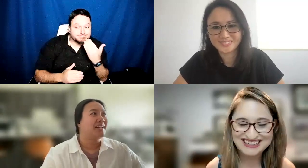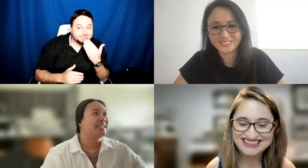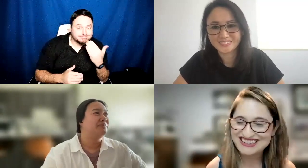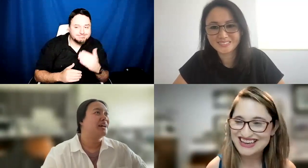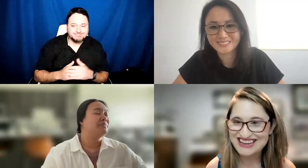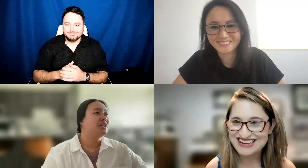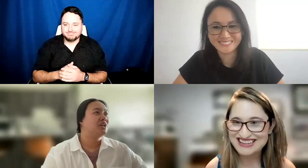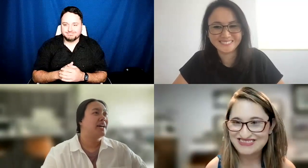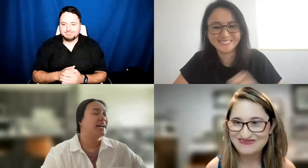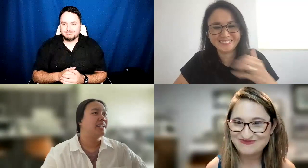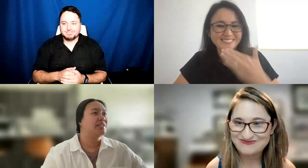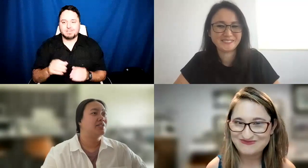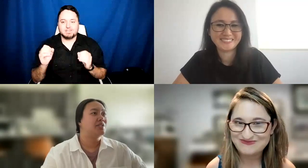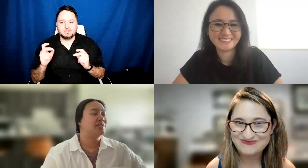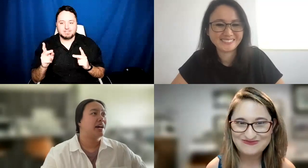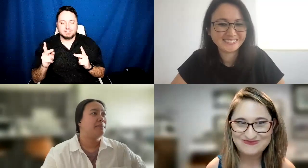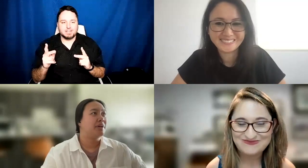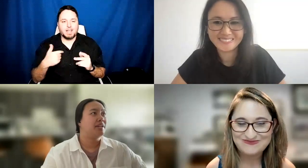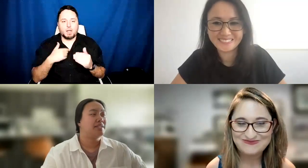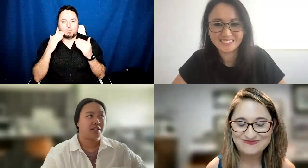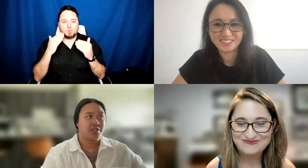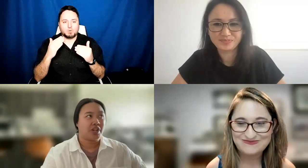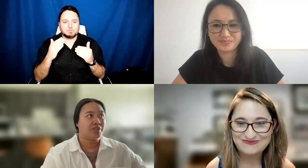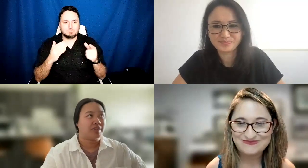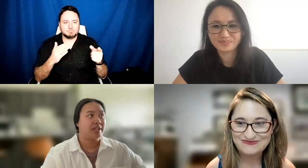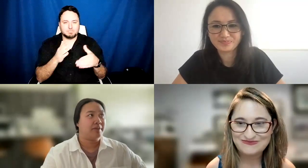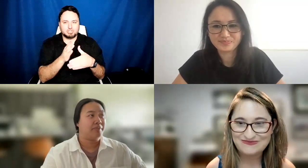Welcome. I'm gonna go ahead and stop this share screen.